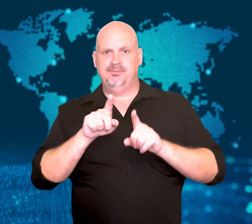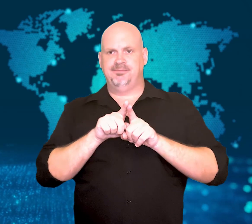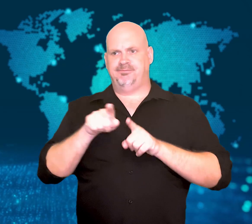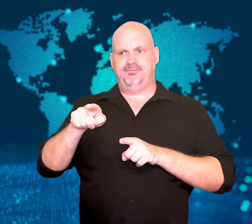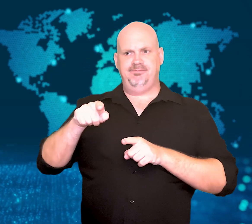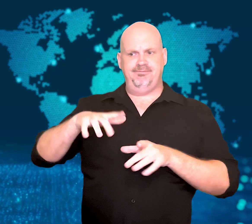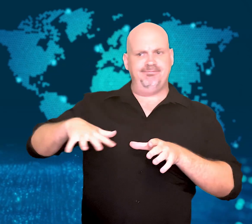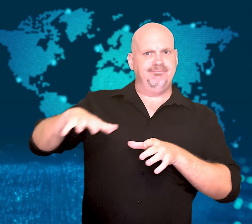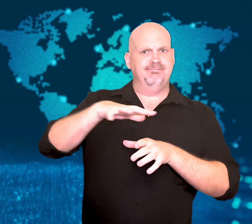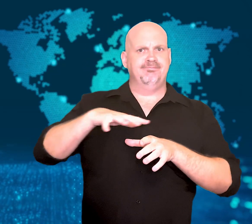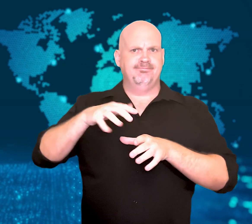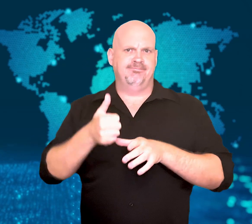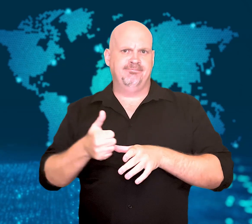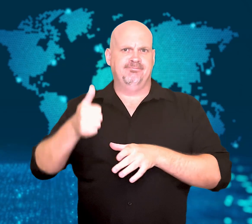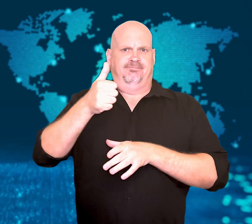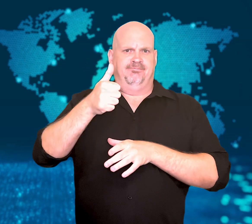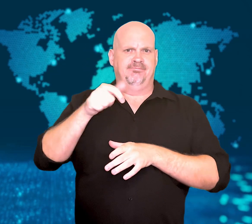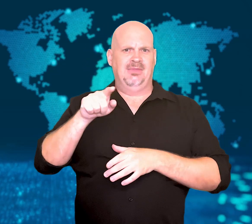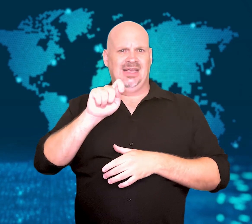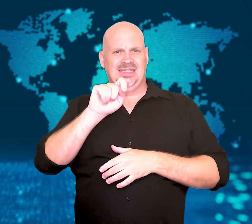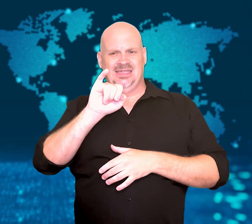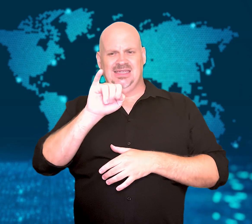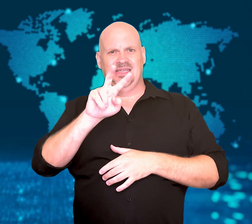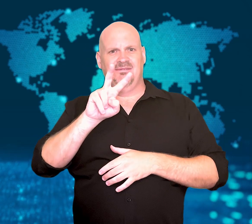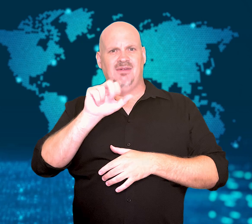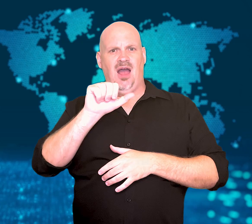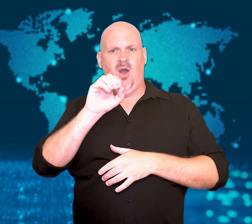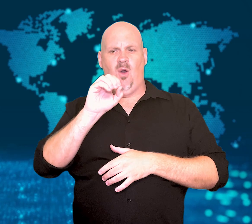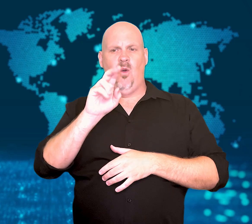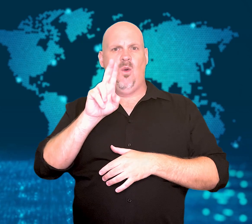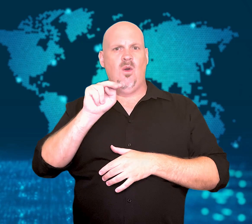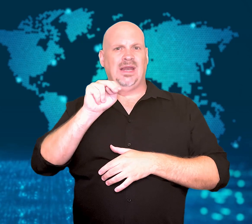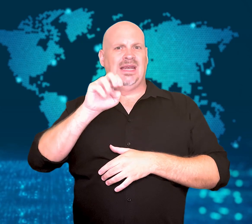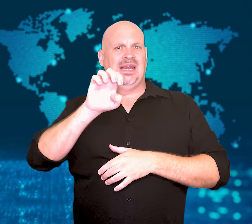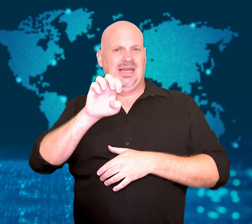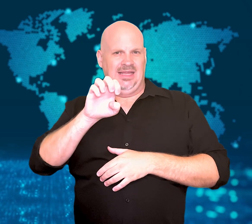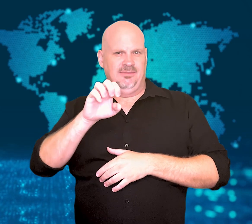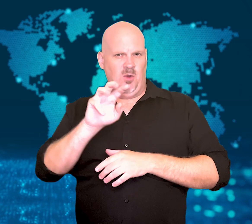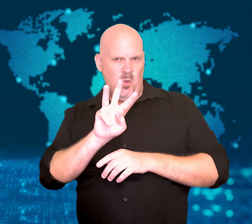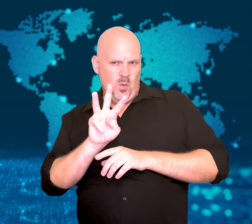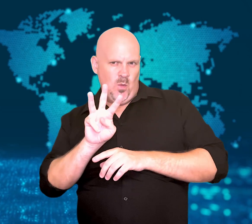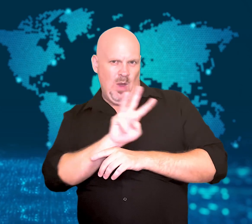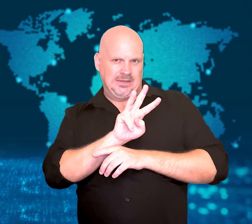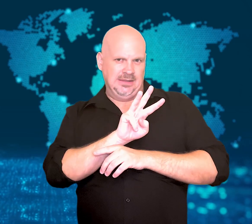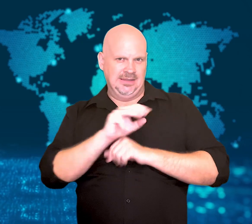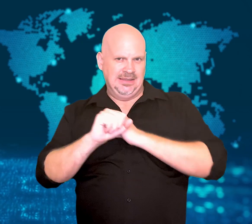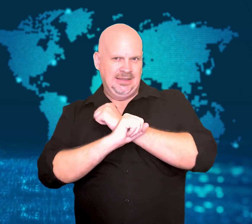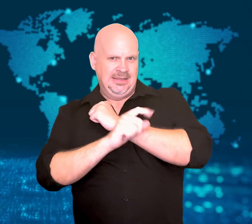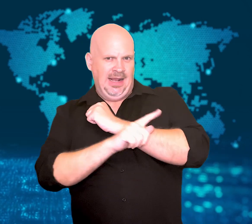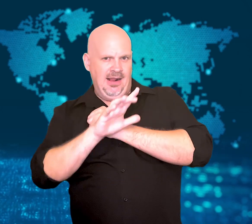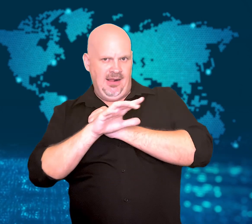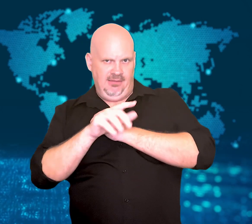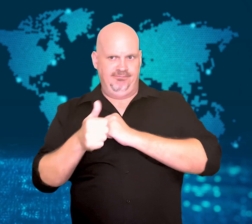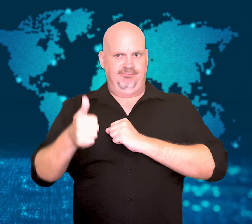Both Sarr and the mayor of Tivaouane, located in western Senegal,